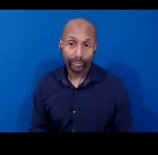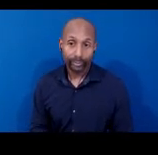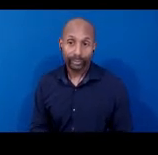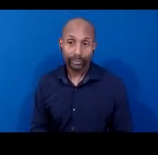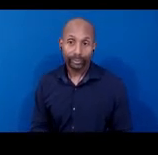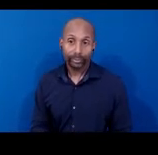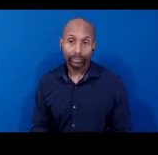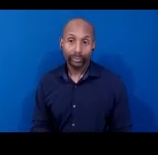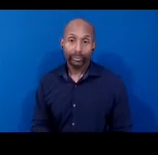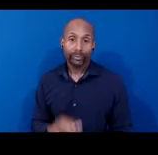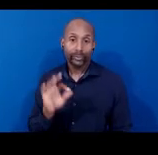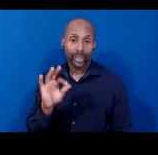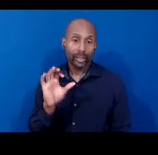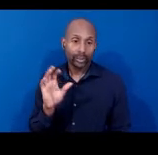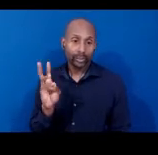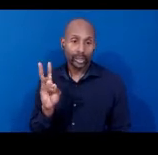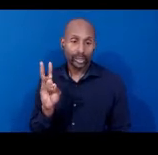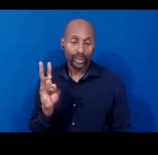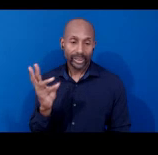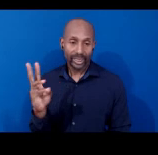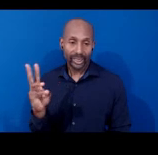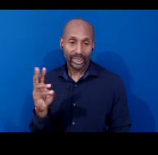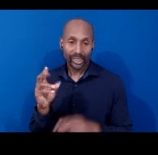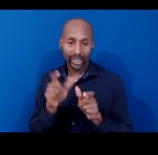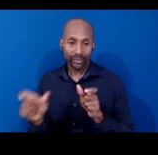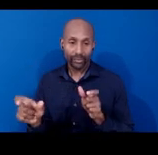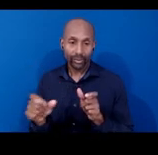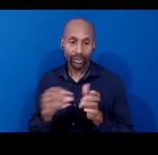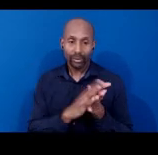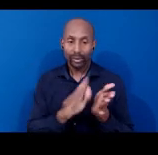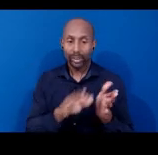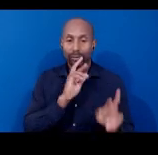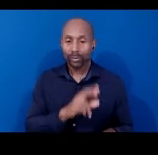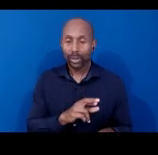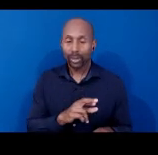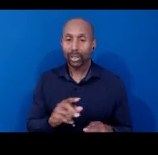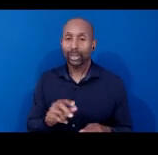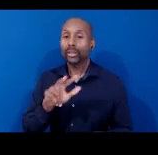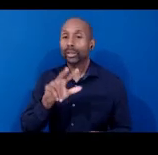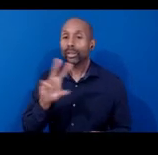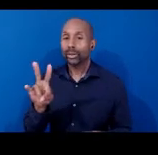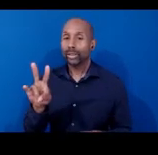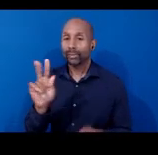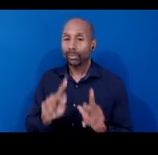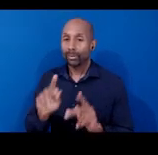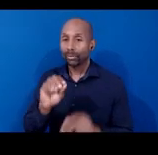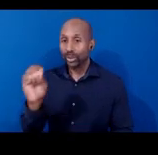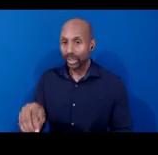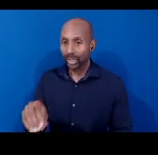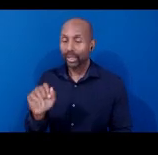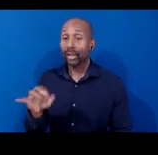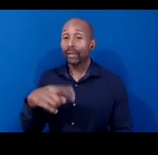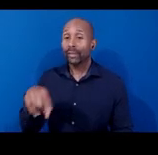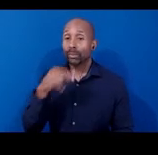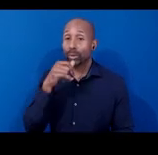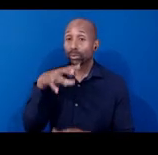We had 37% of of those participating and a kind of telling us what challenges they're surfaced in the field